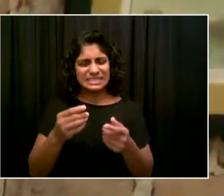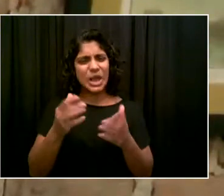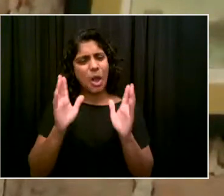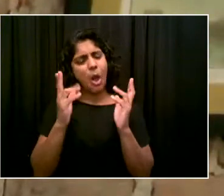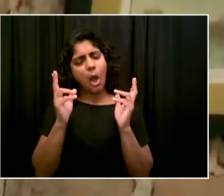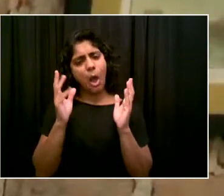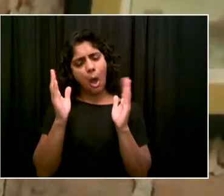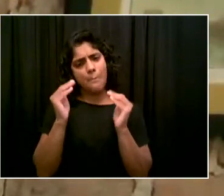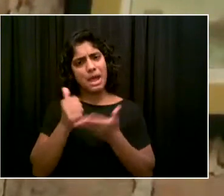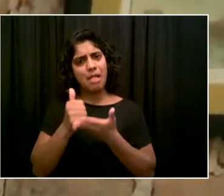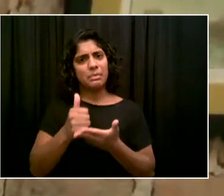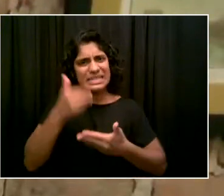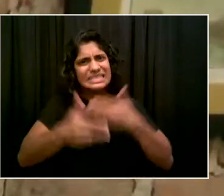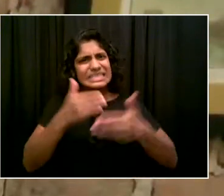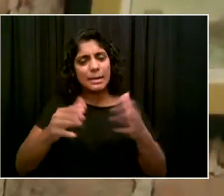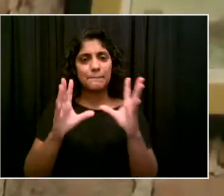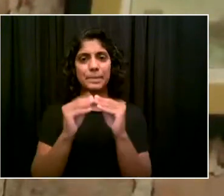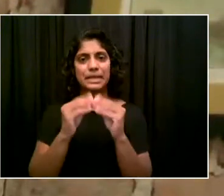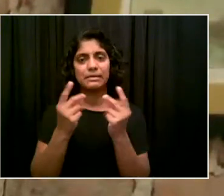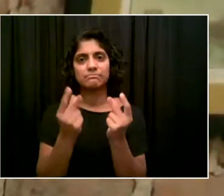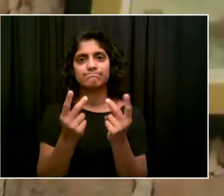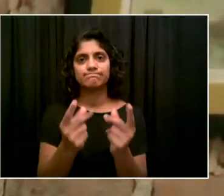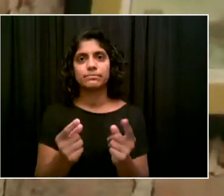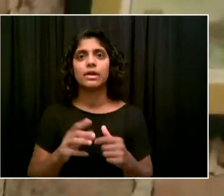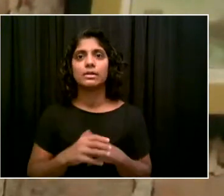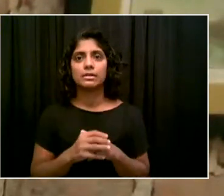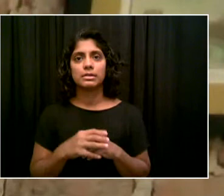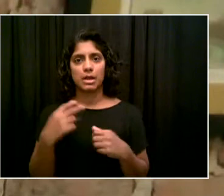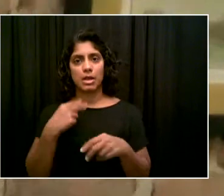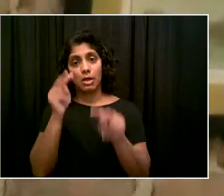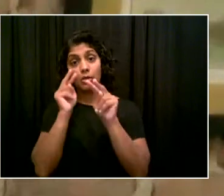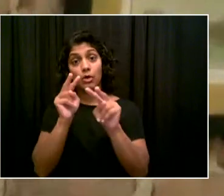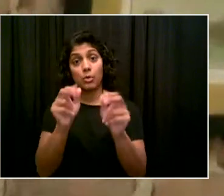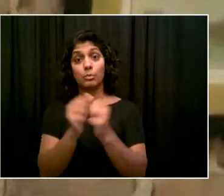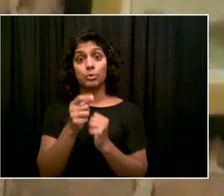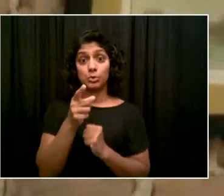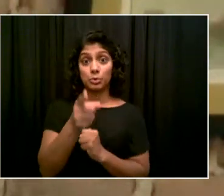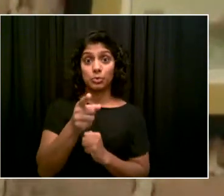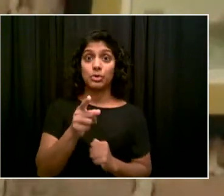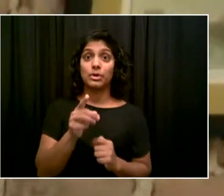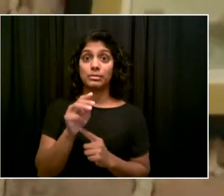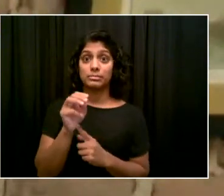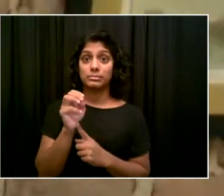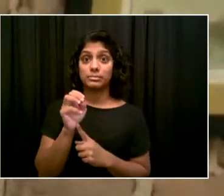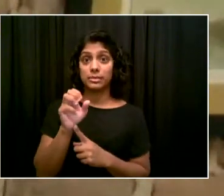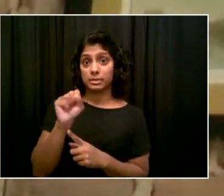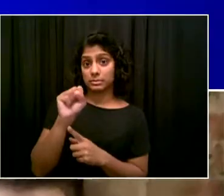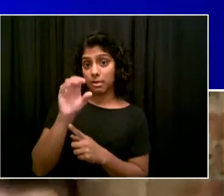POSSIBLE. THANK YOU FOR THE LEADERSHIP. COMMISSIONER SHERIF SOLIMAN THANK YOU FOR